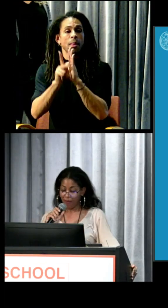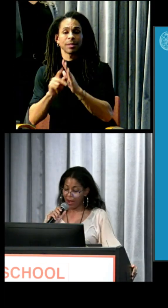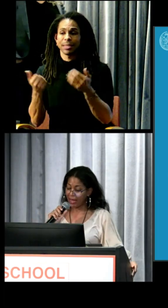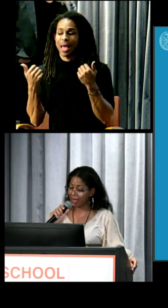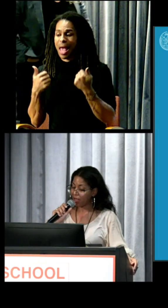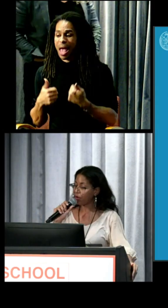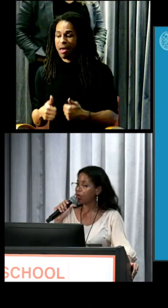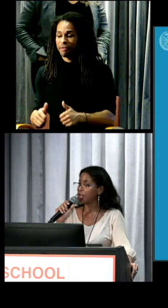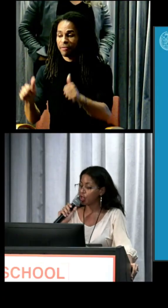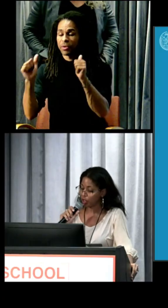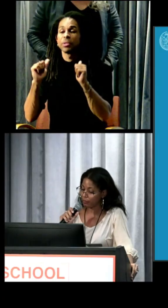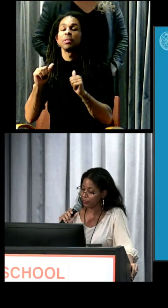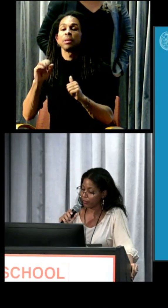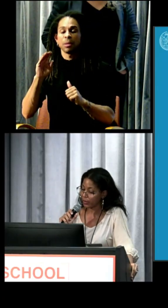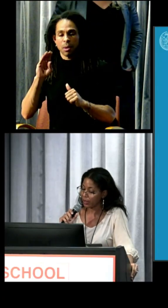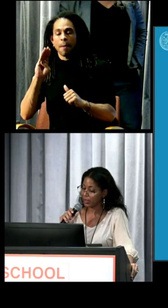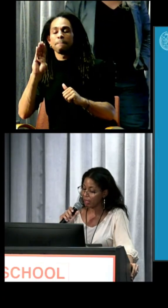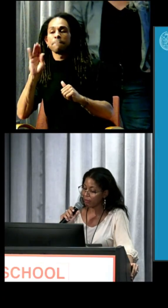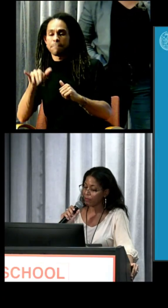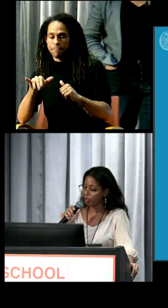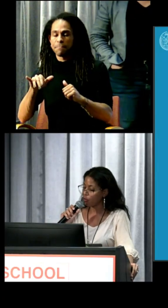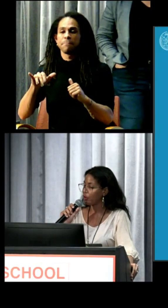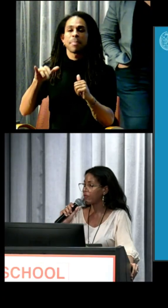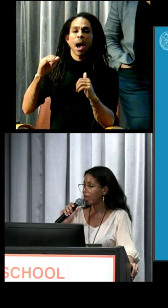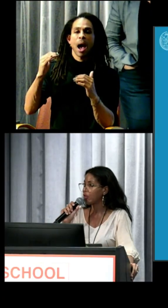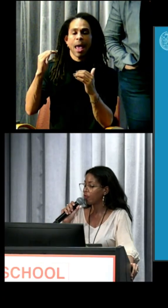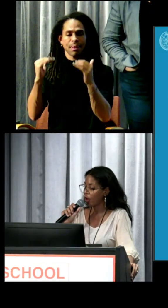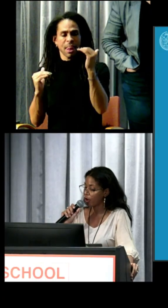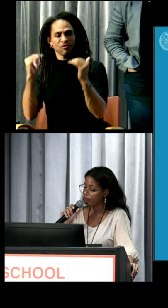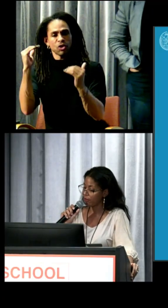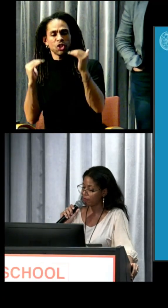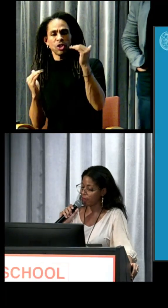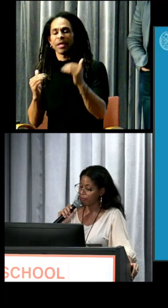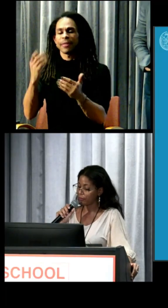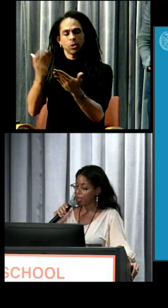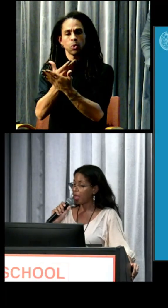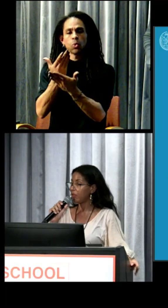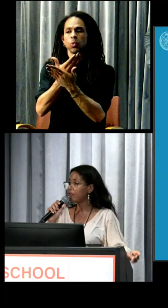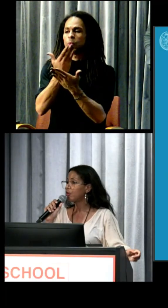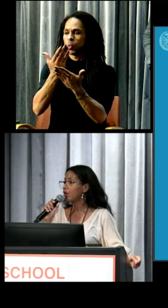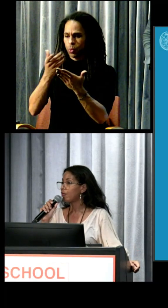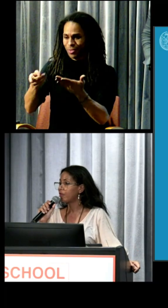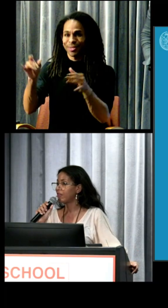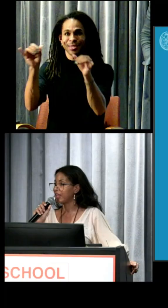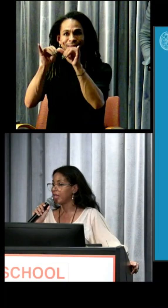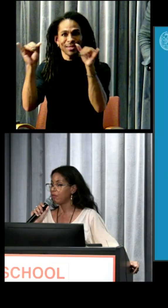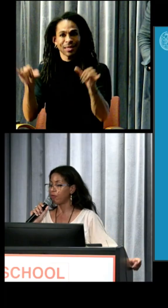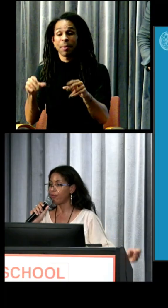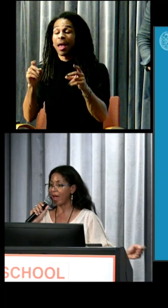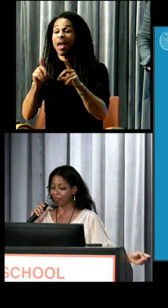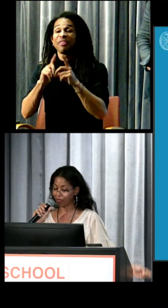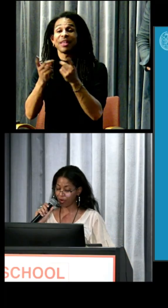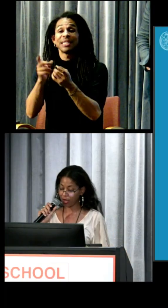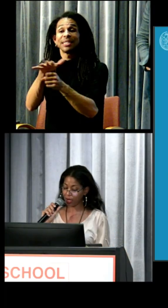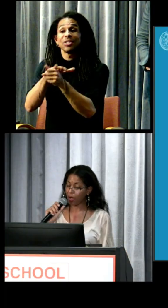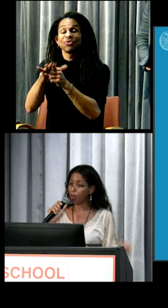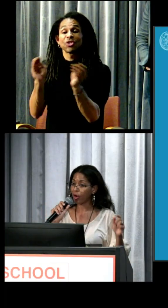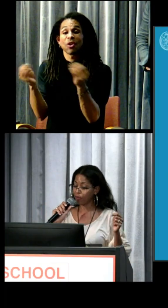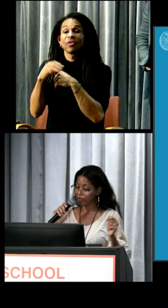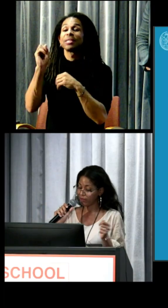Through some city reports and data, we have actually specific figures tying specific kinds of